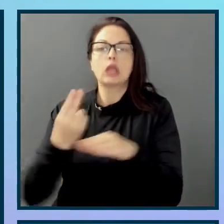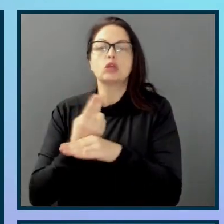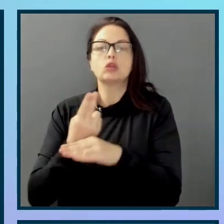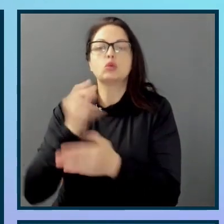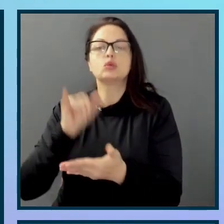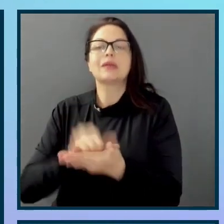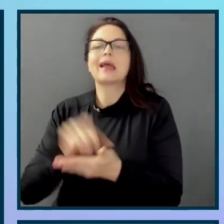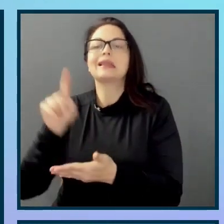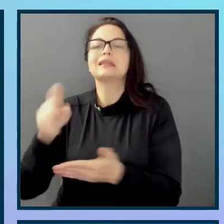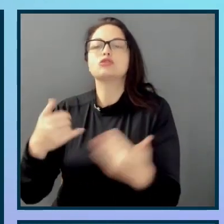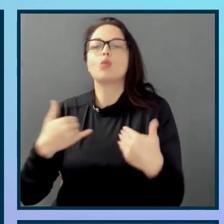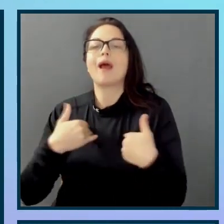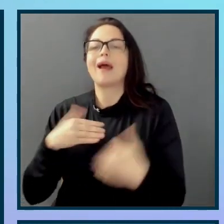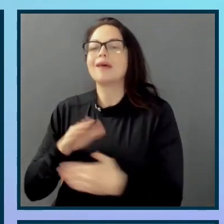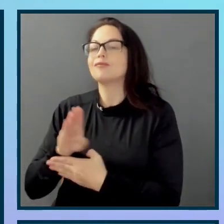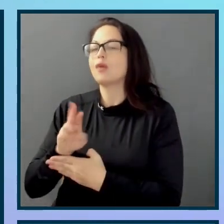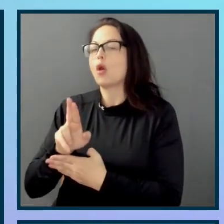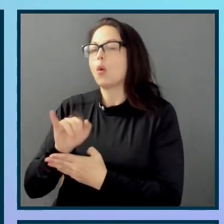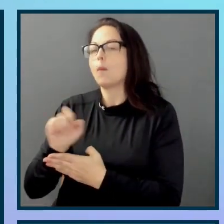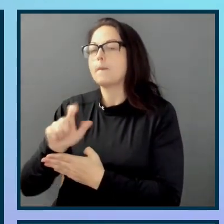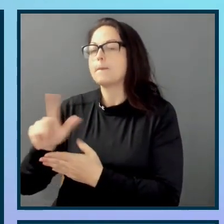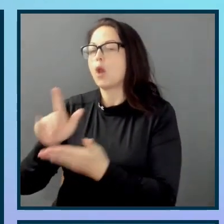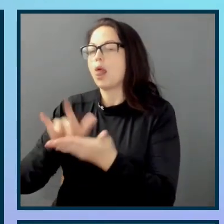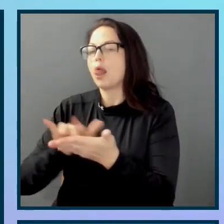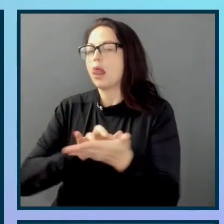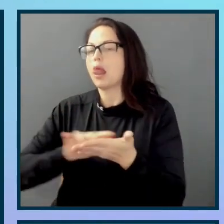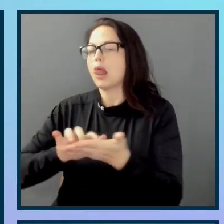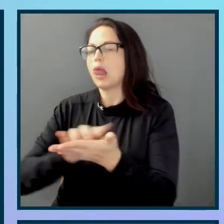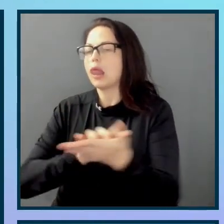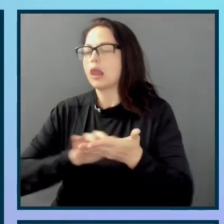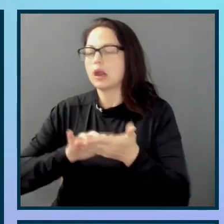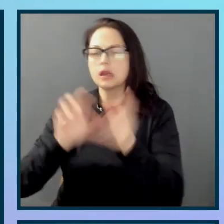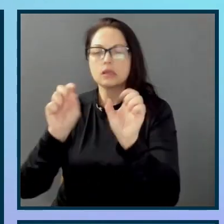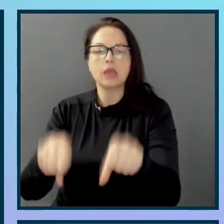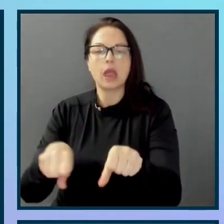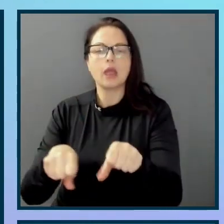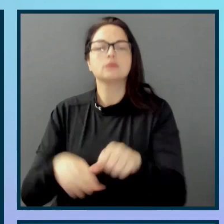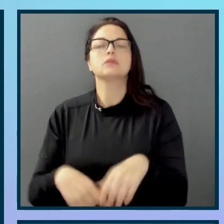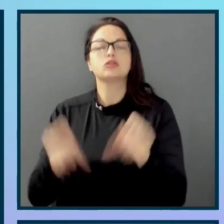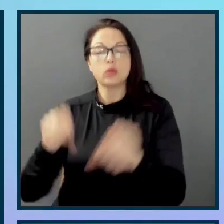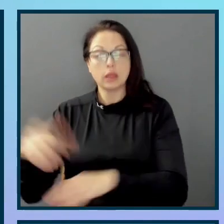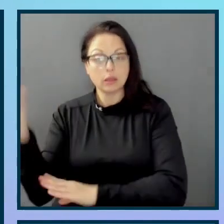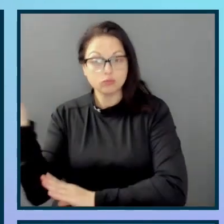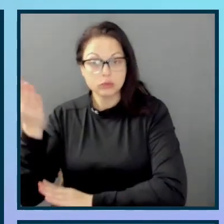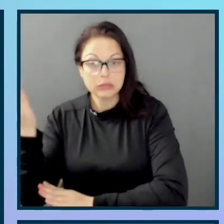to get the semantic information in textual form, so they can present that to the user.